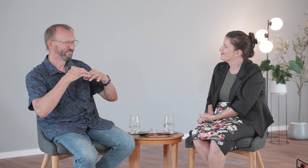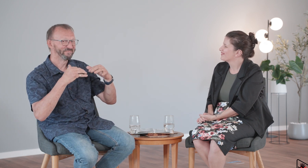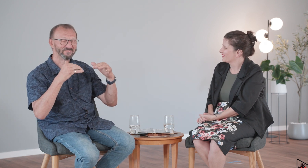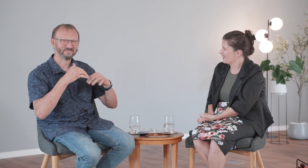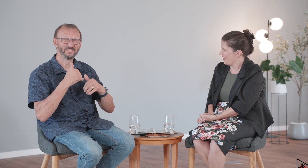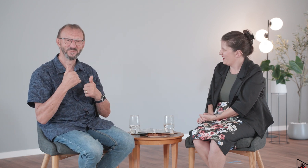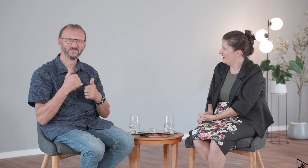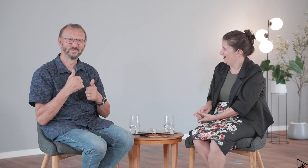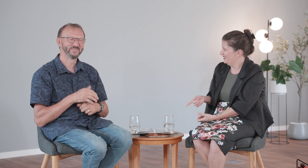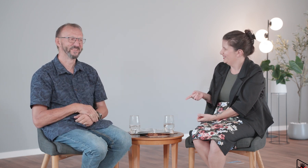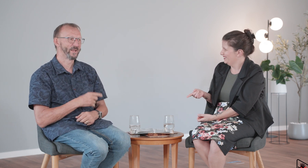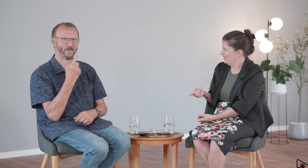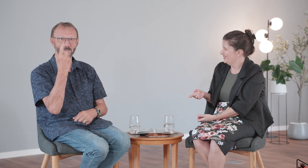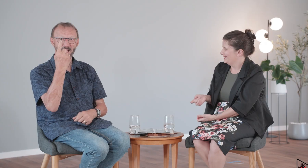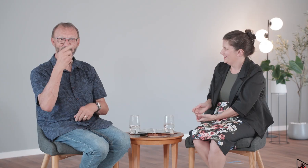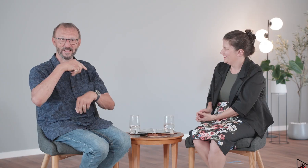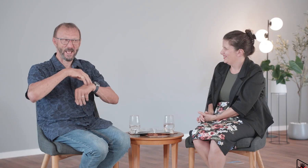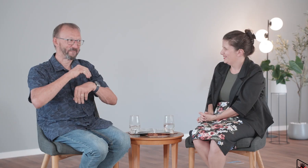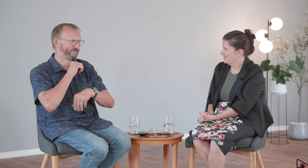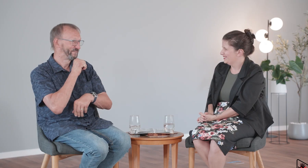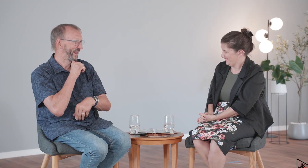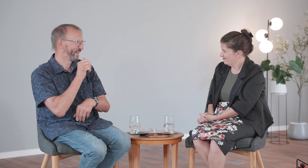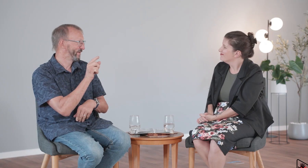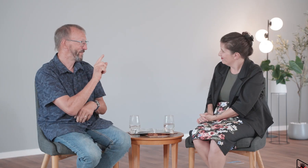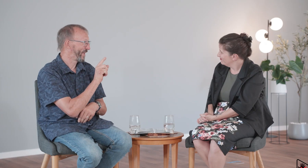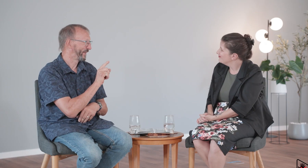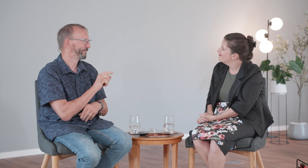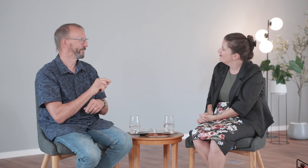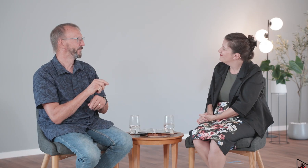go out fishing with groups of Deaf people all the time. There was actually one time,